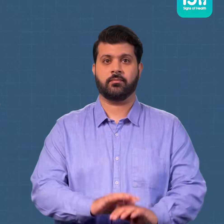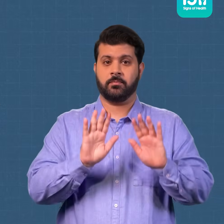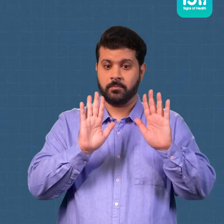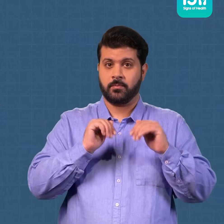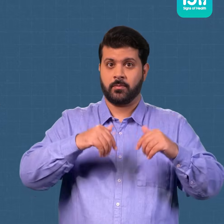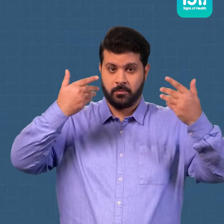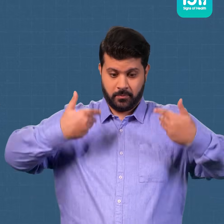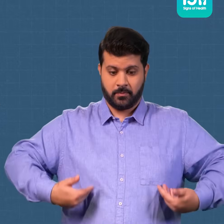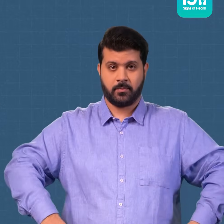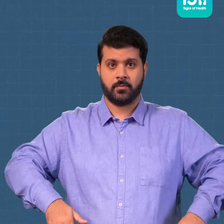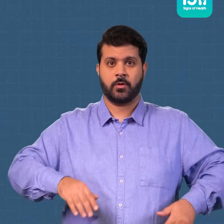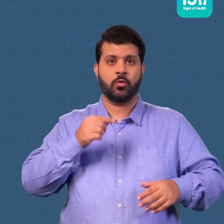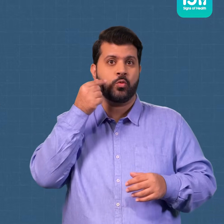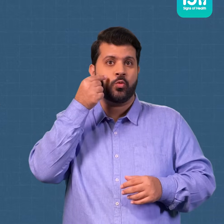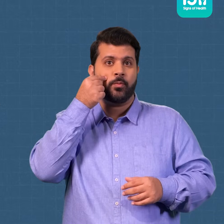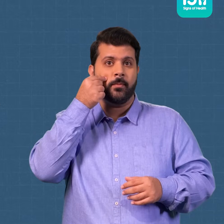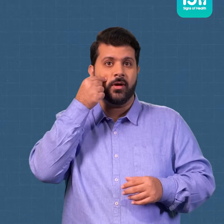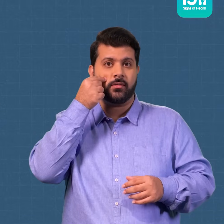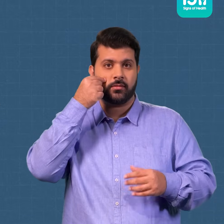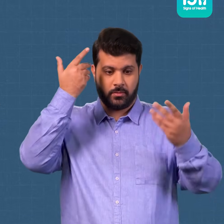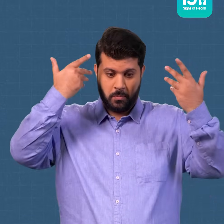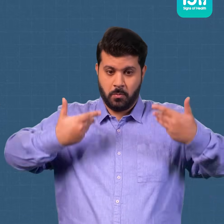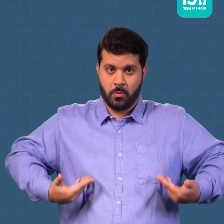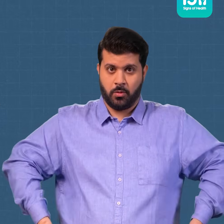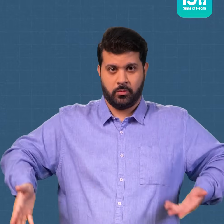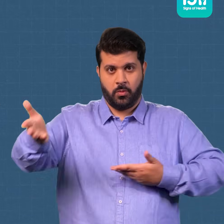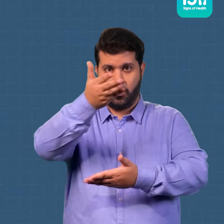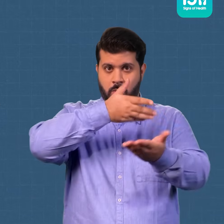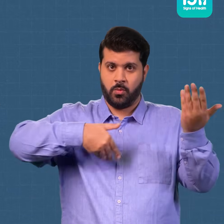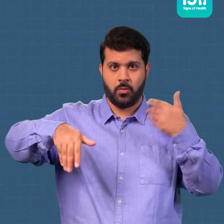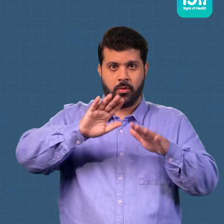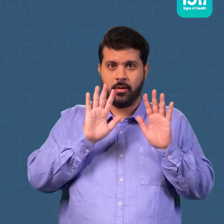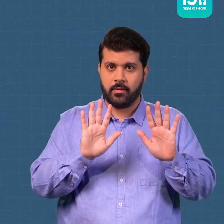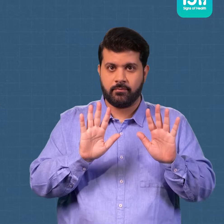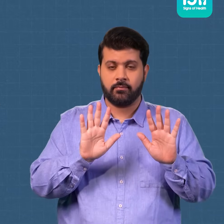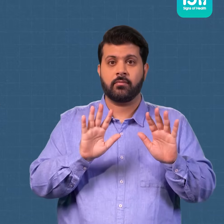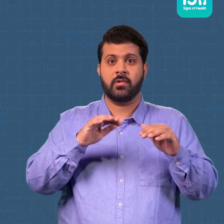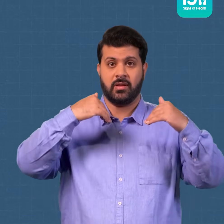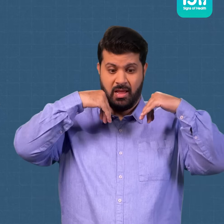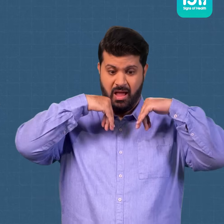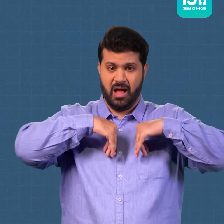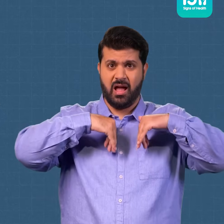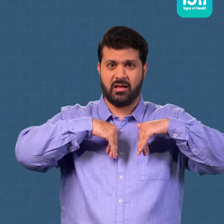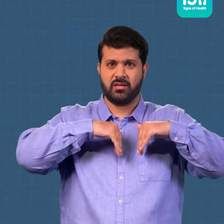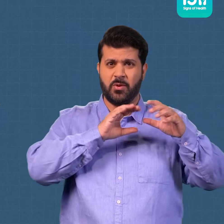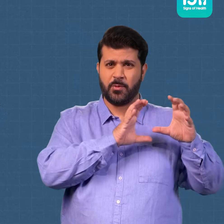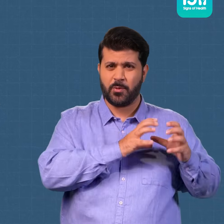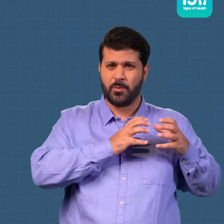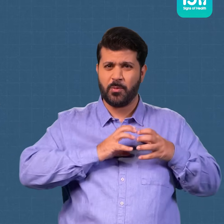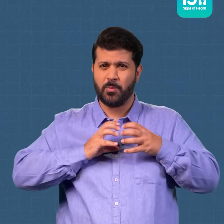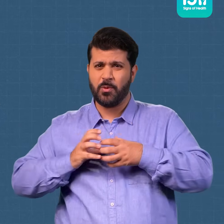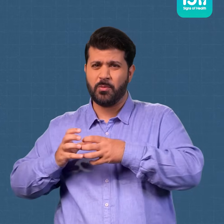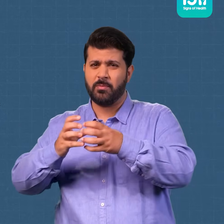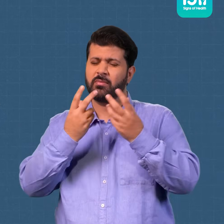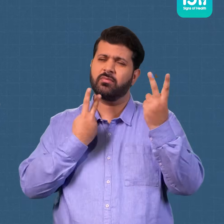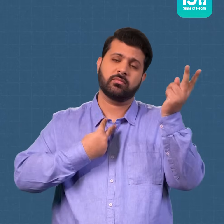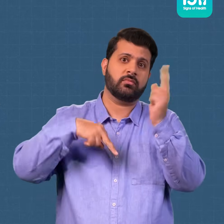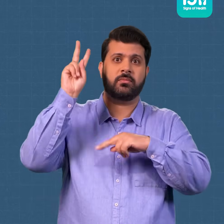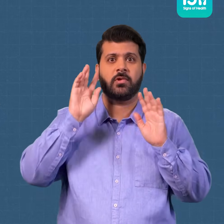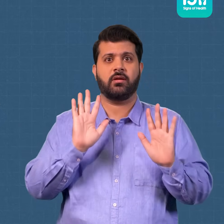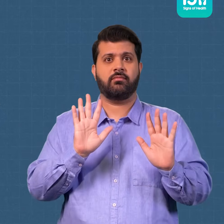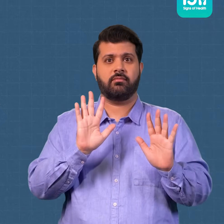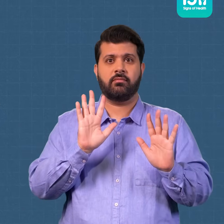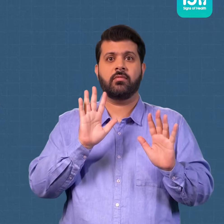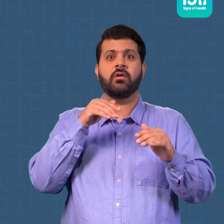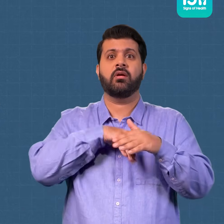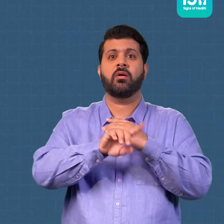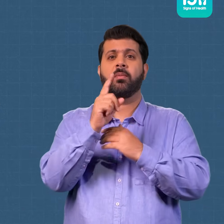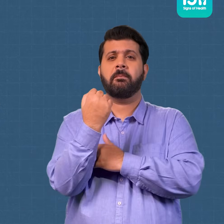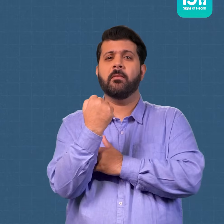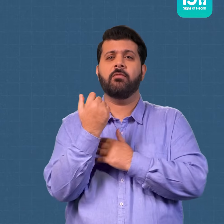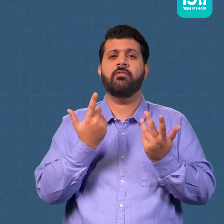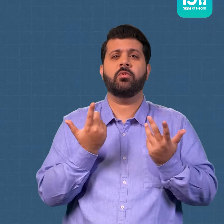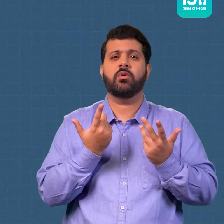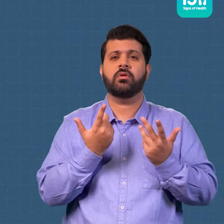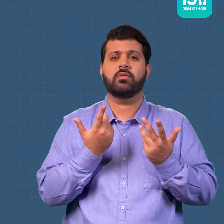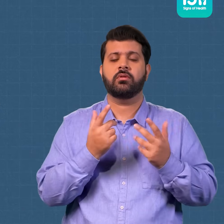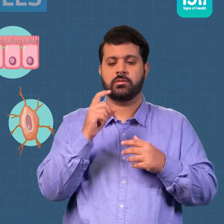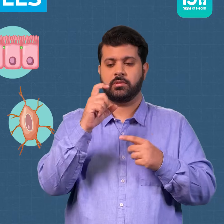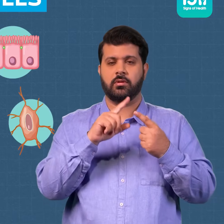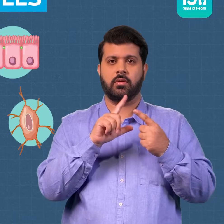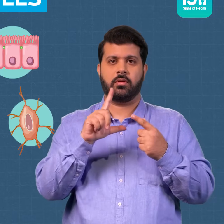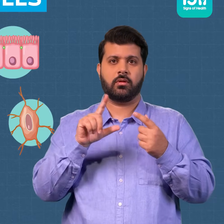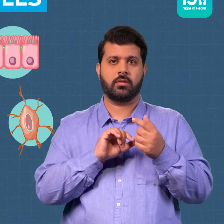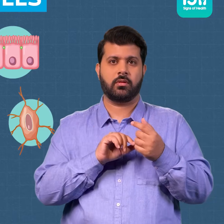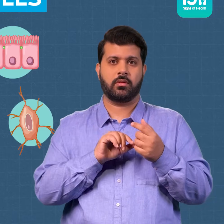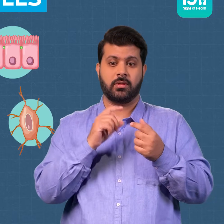Inside the human body, there are many small parts, and the most basic and powerful units are cells.